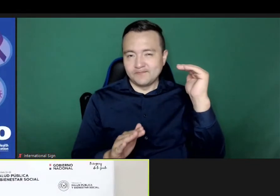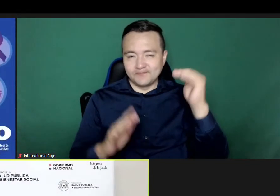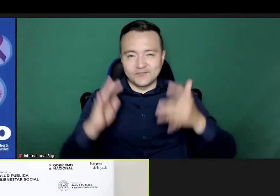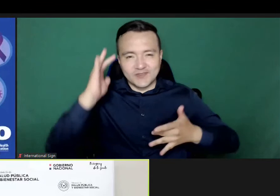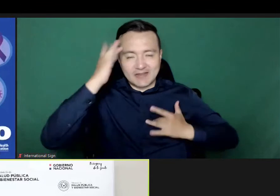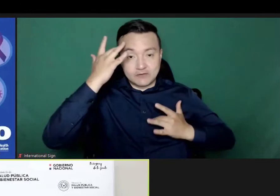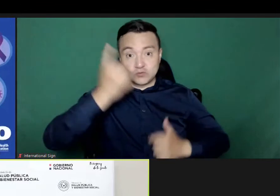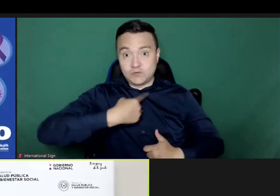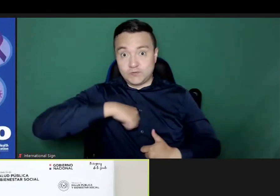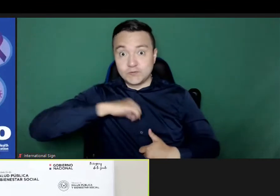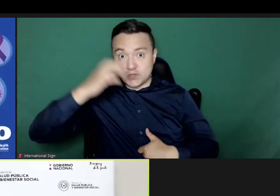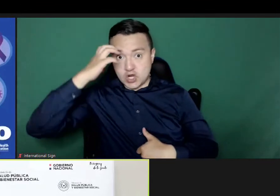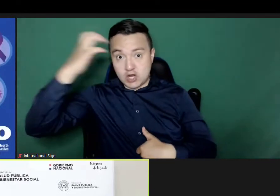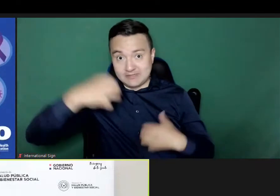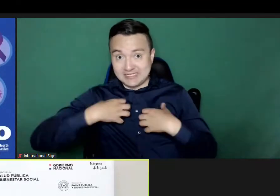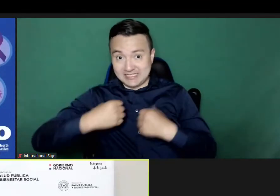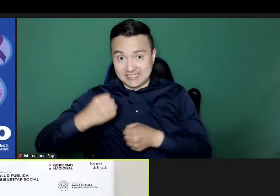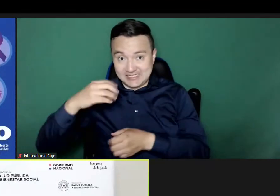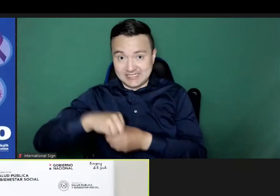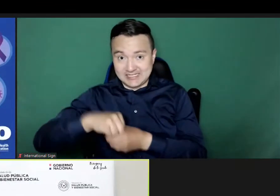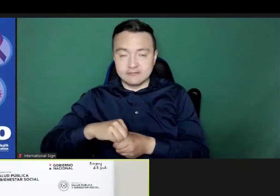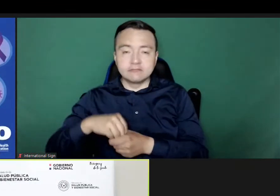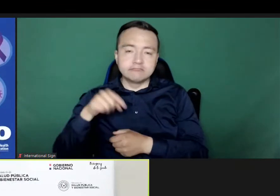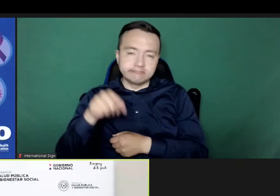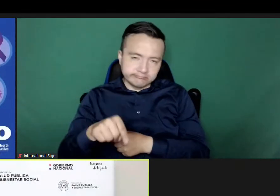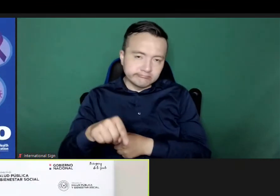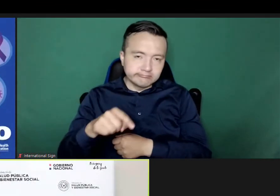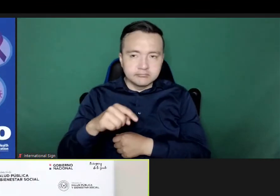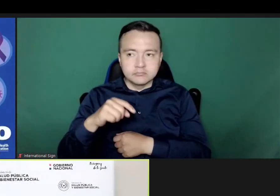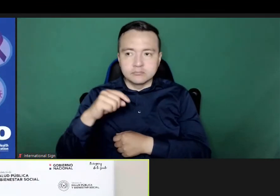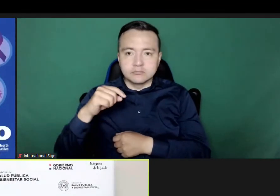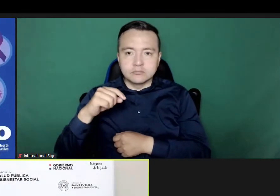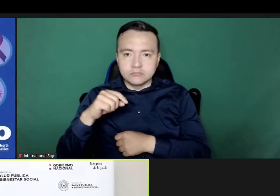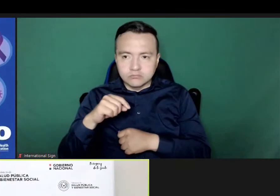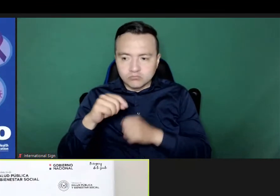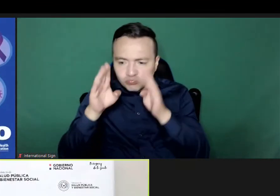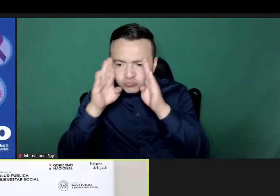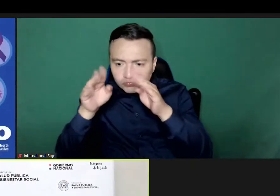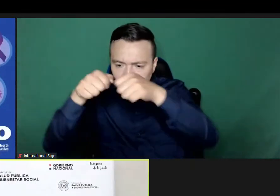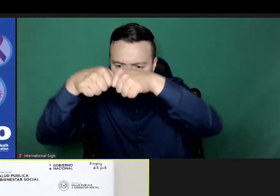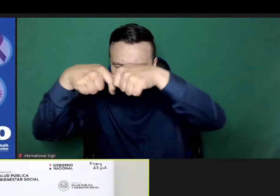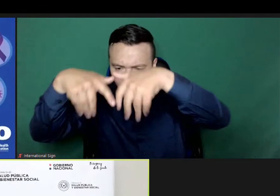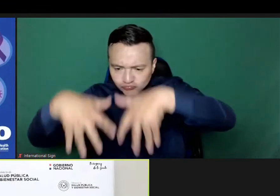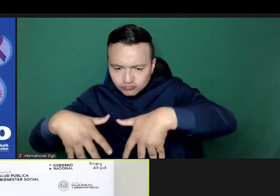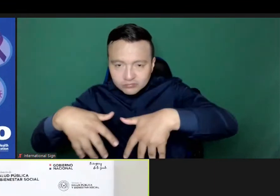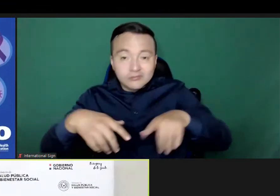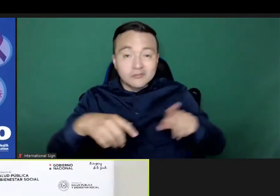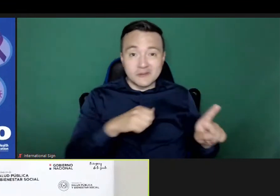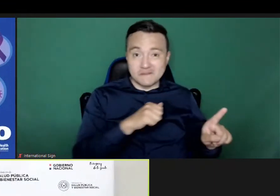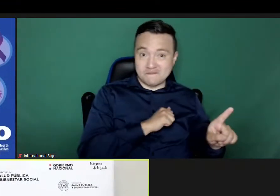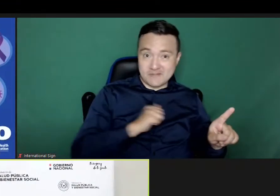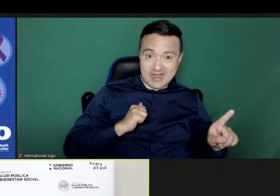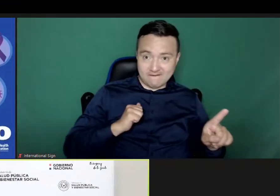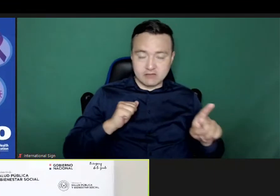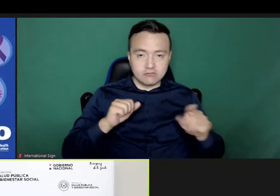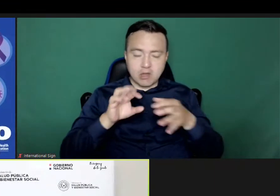diseases, with public health, with the public sector and the articulation with the private sector, there's an enormous gap